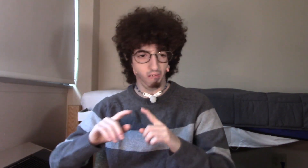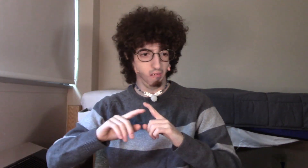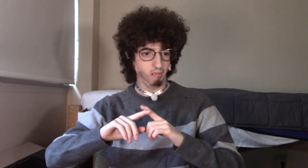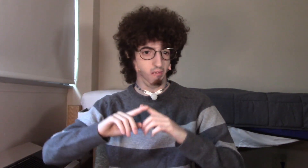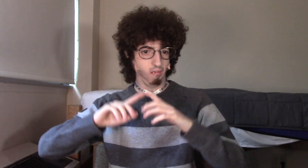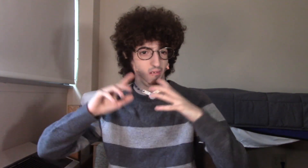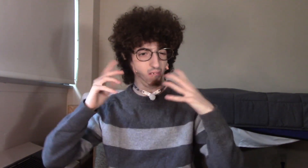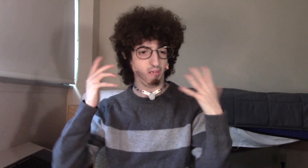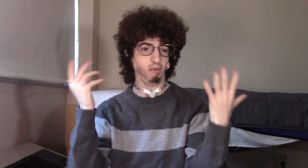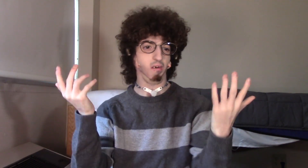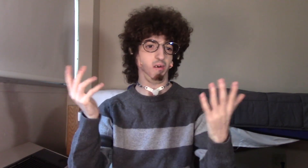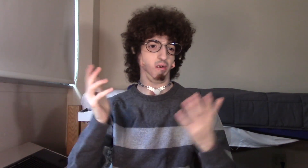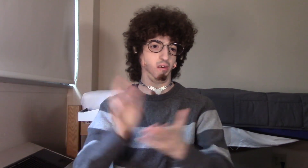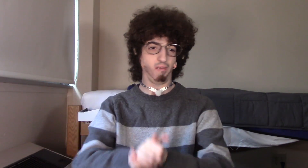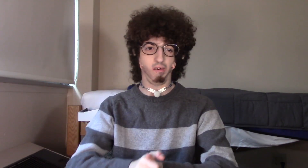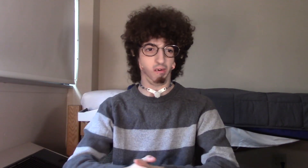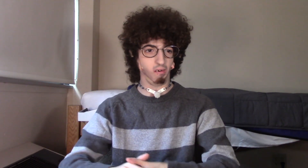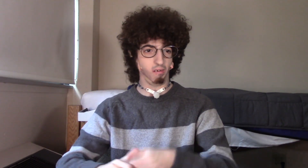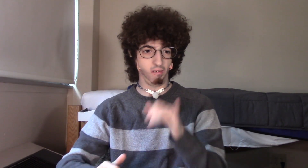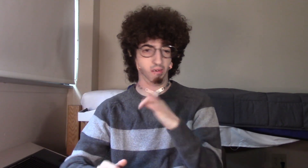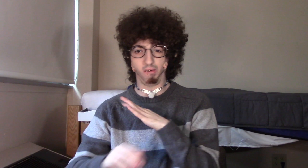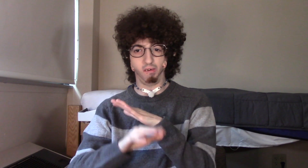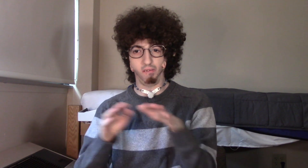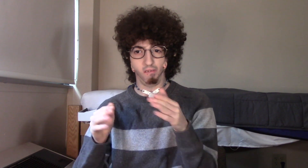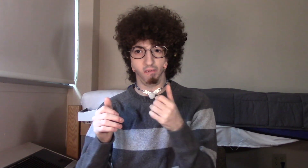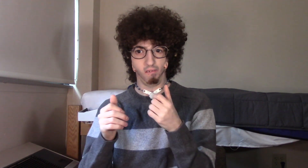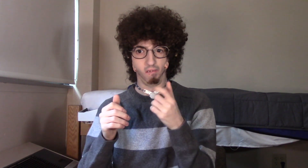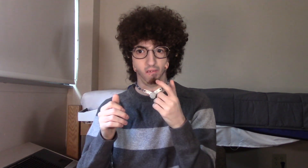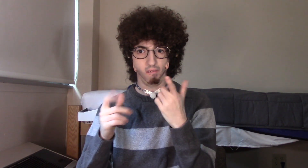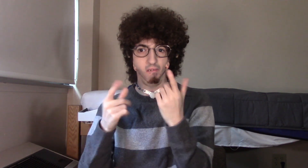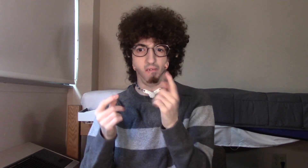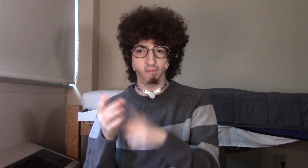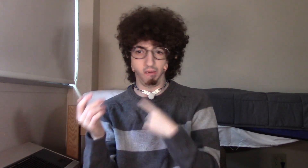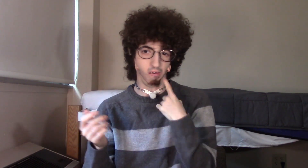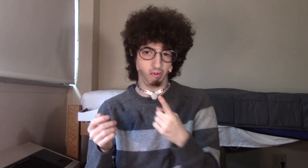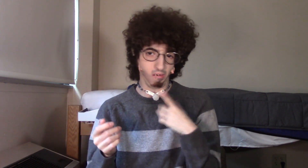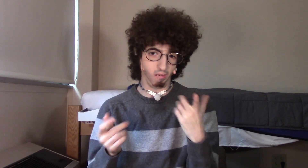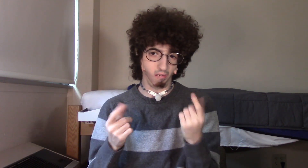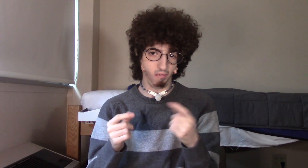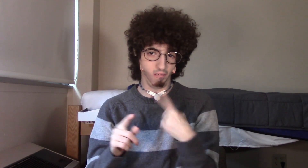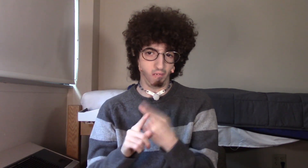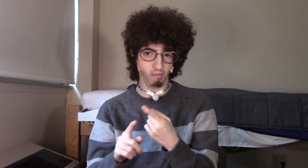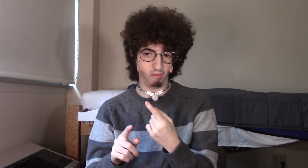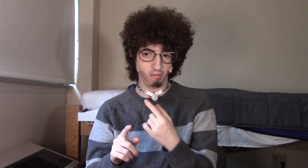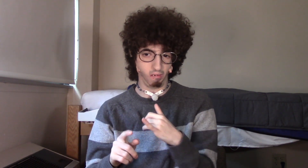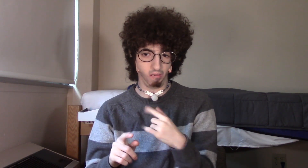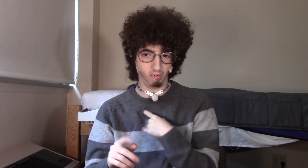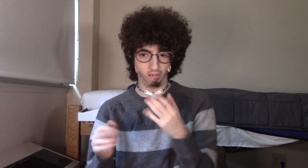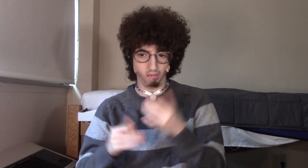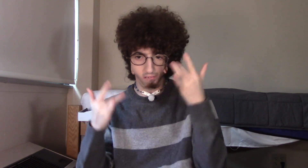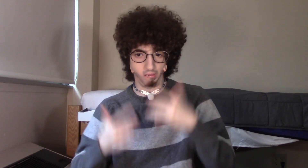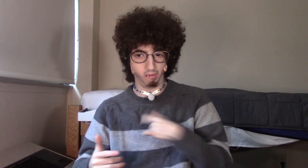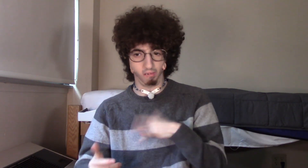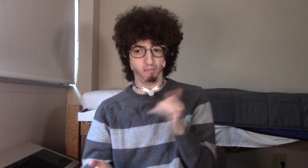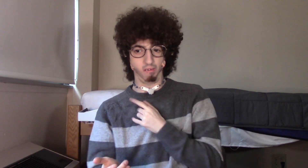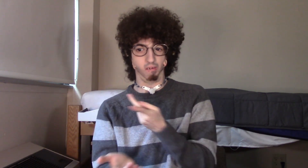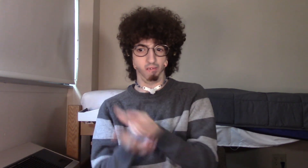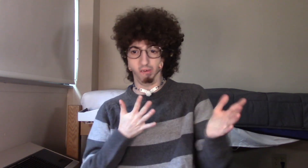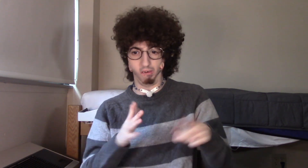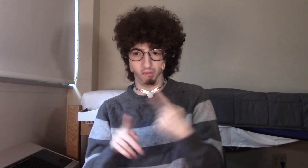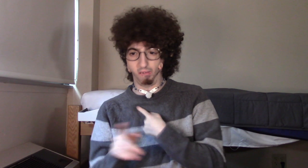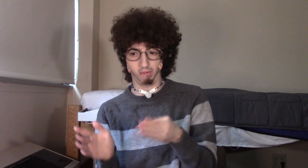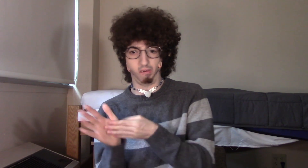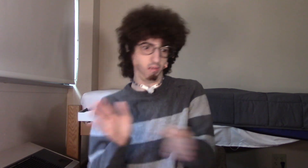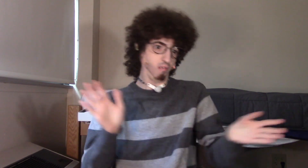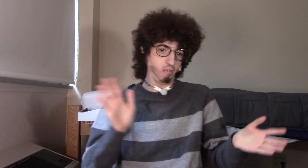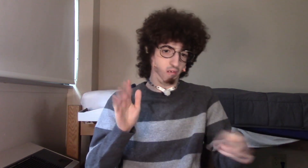But yeah, if I don't do what I say I'm gonna do then I get depressed, I feel like I failed, then I avoid